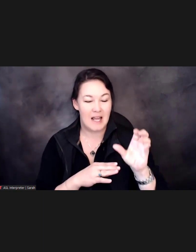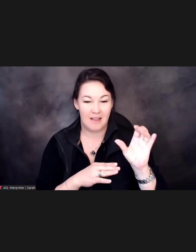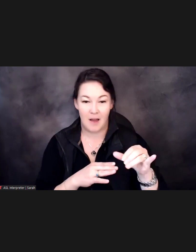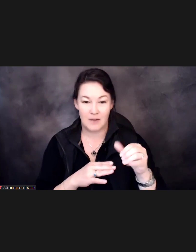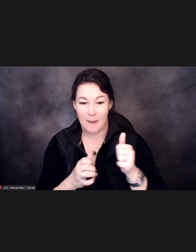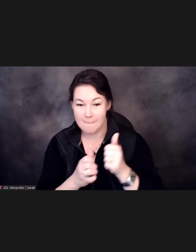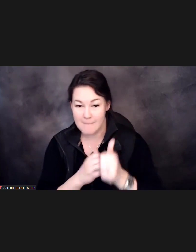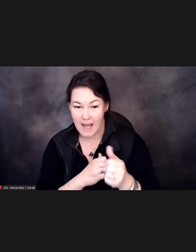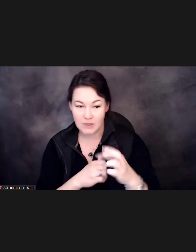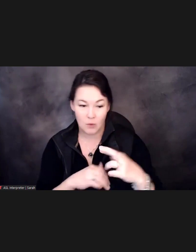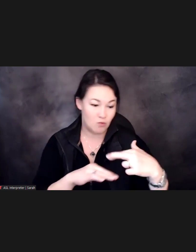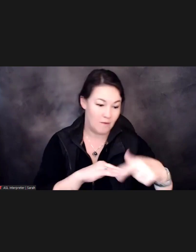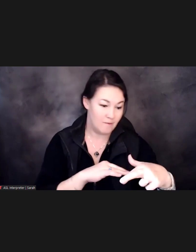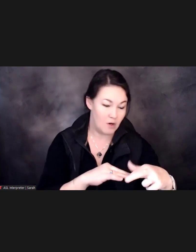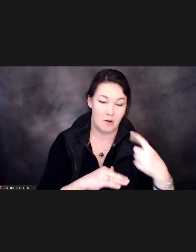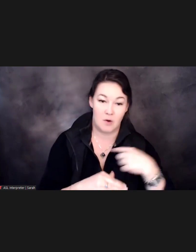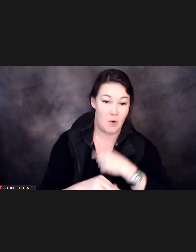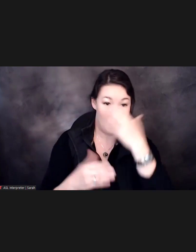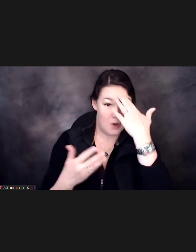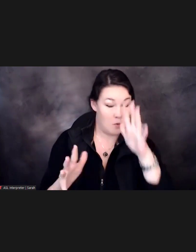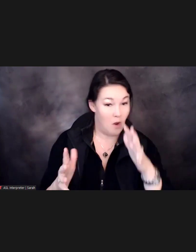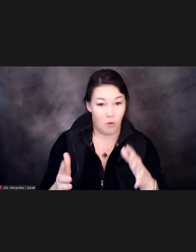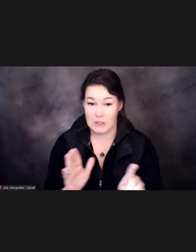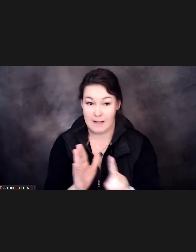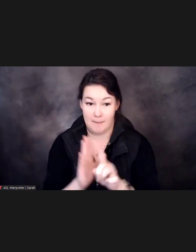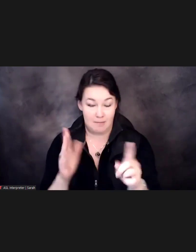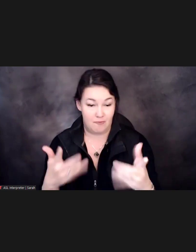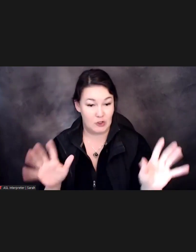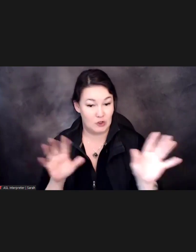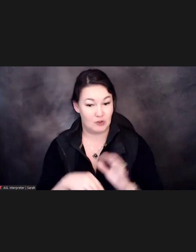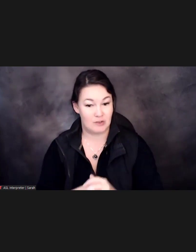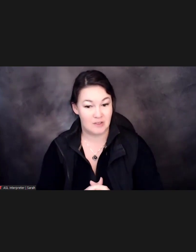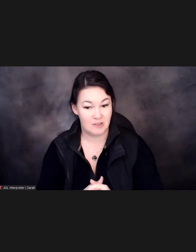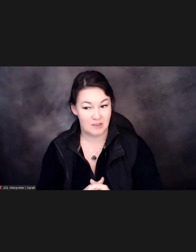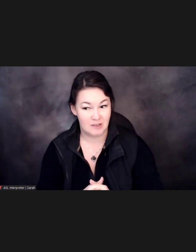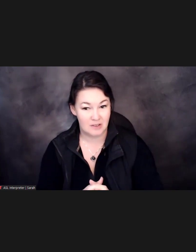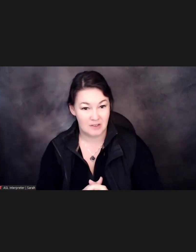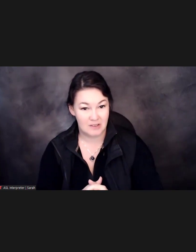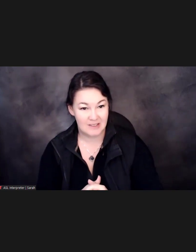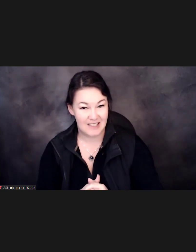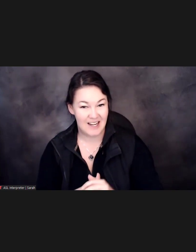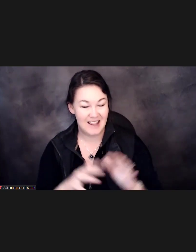It was a pass or refer, we don't know.